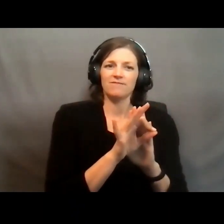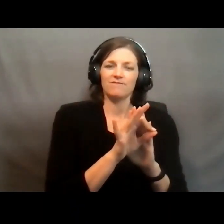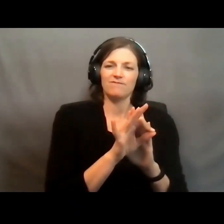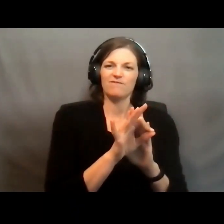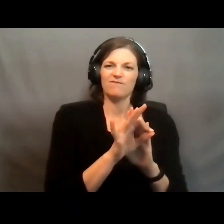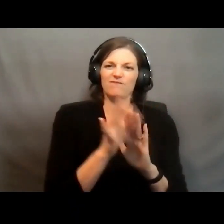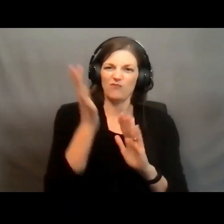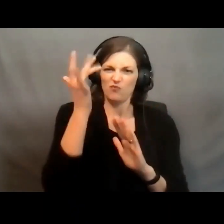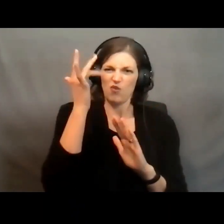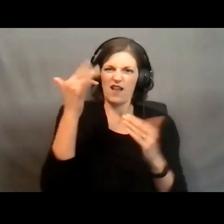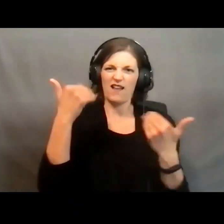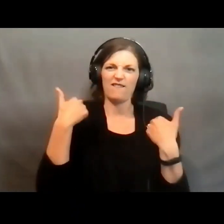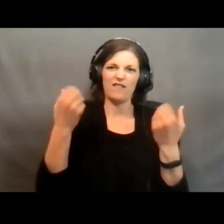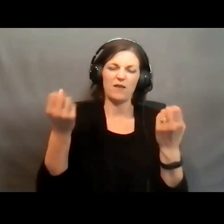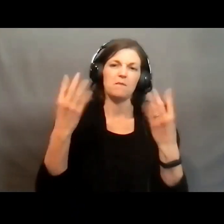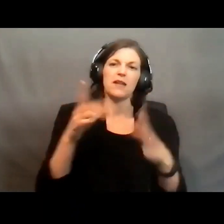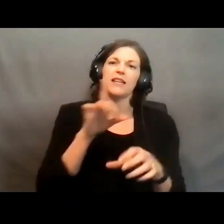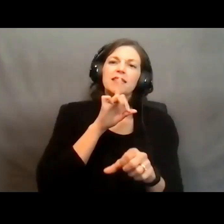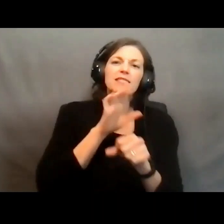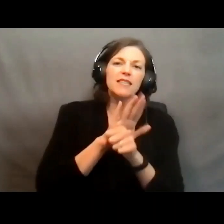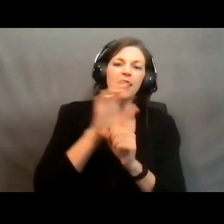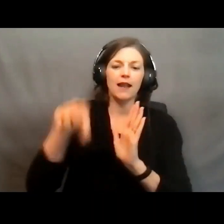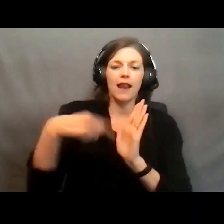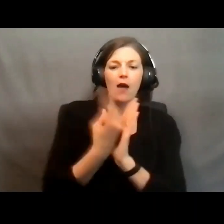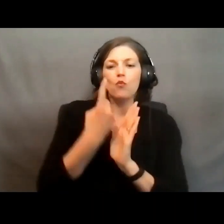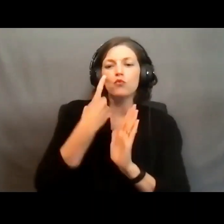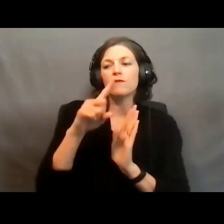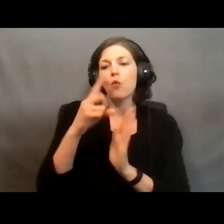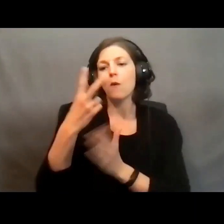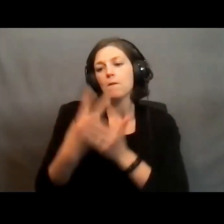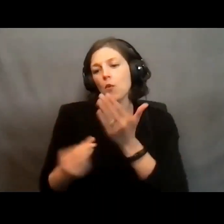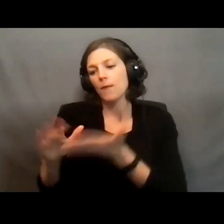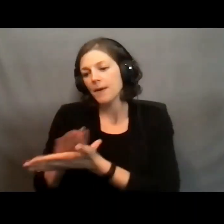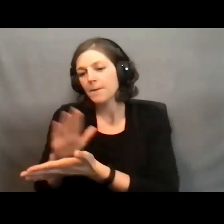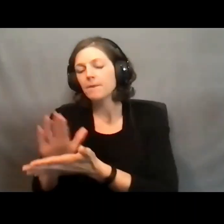13:42:45 for both paper sessions and roundtable sessions